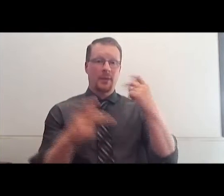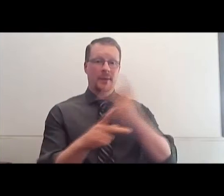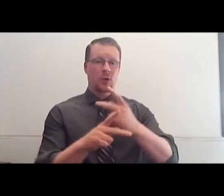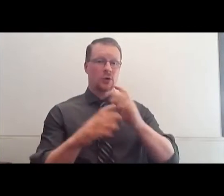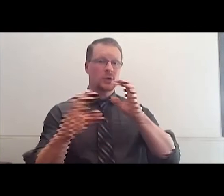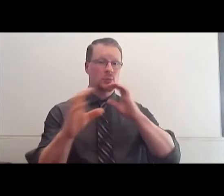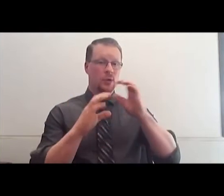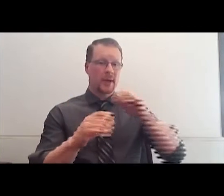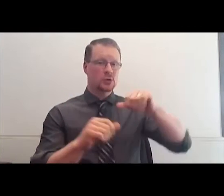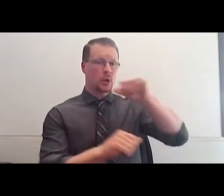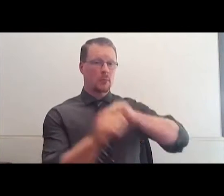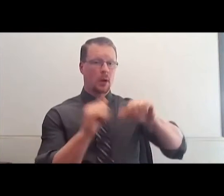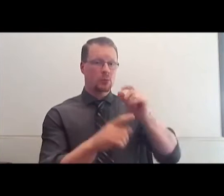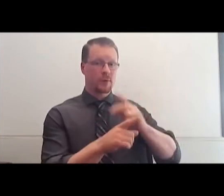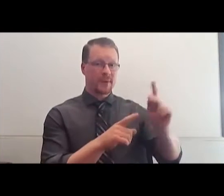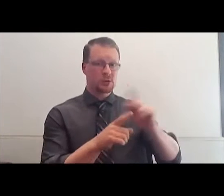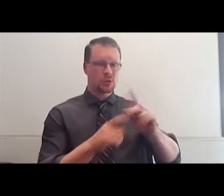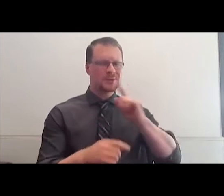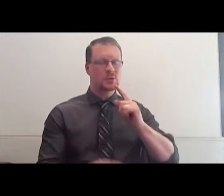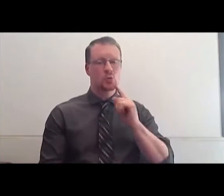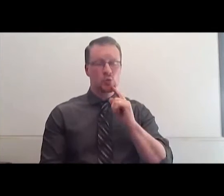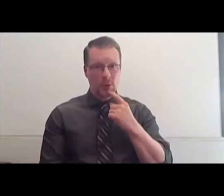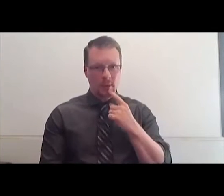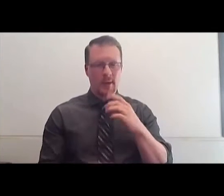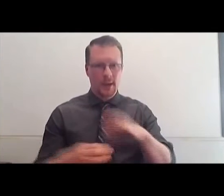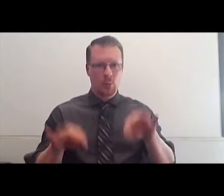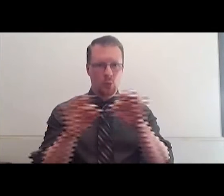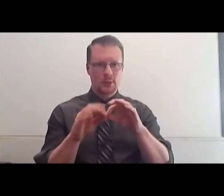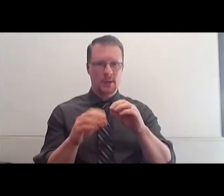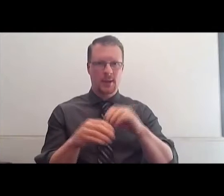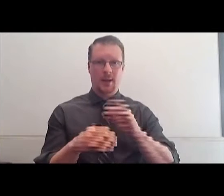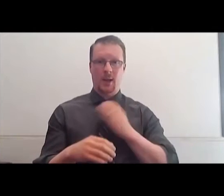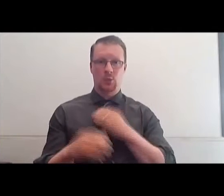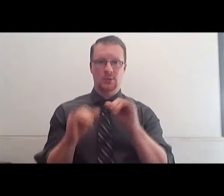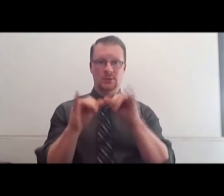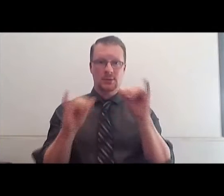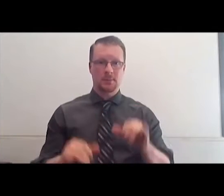considering the six feet separation that we should engage in.